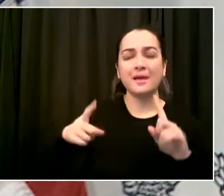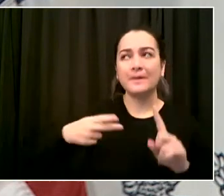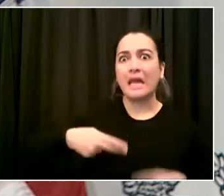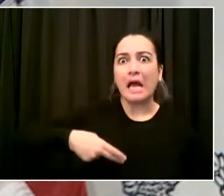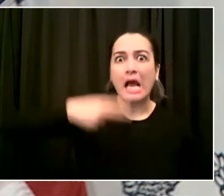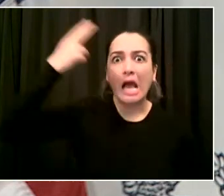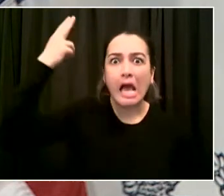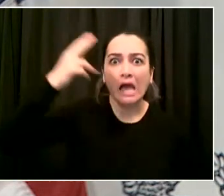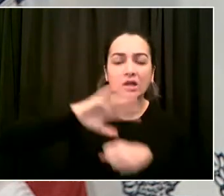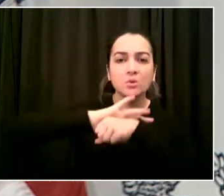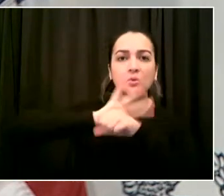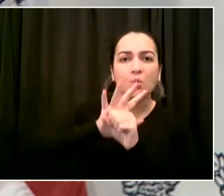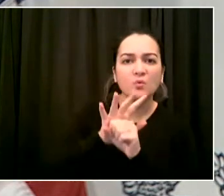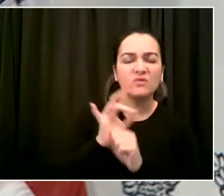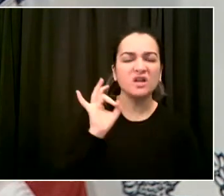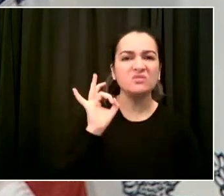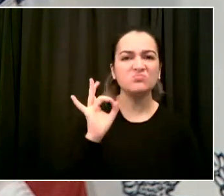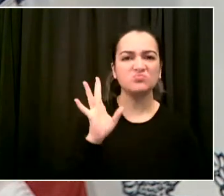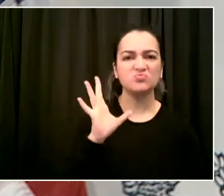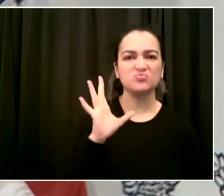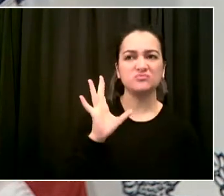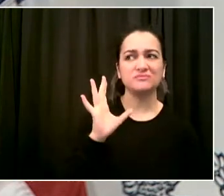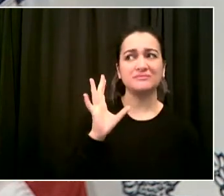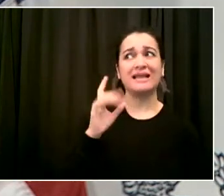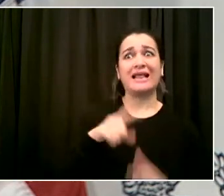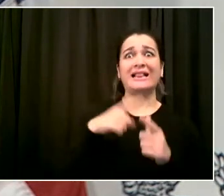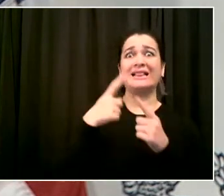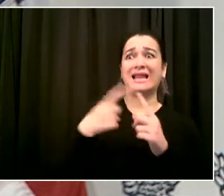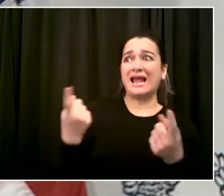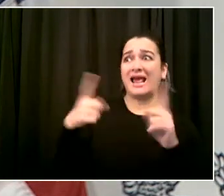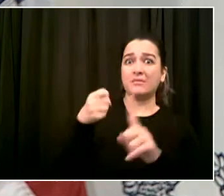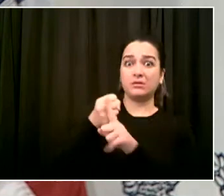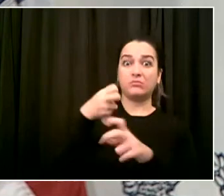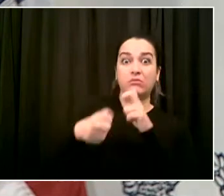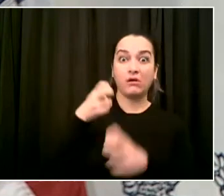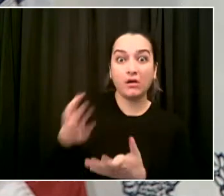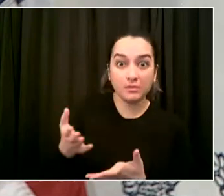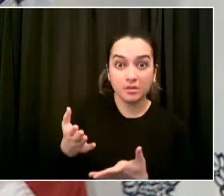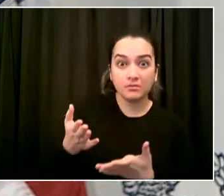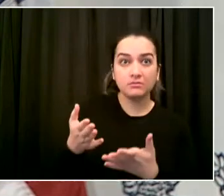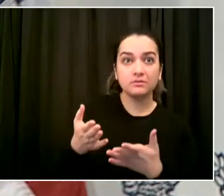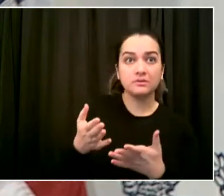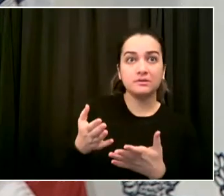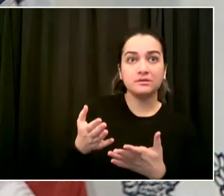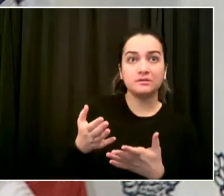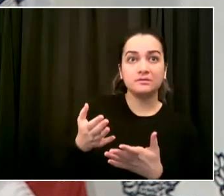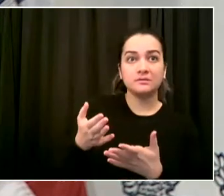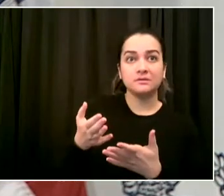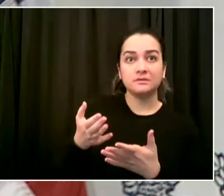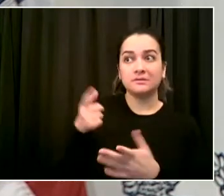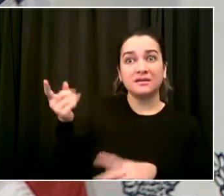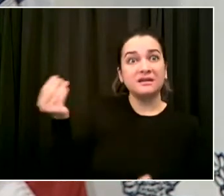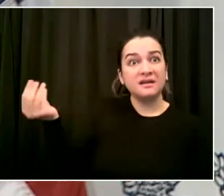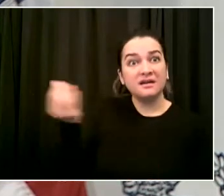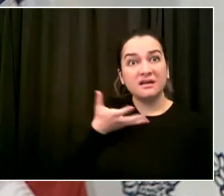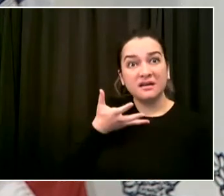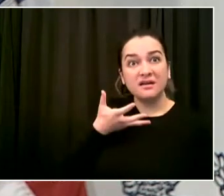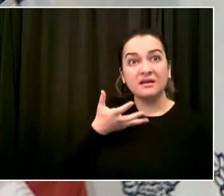THE COMMUNITY AND BRINGING PEOPLE IN. I HAVEN'T CONFIRMED IT MYSELF BUT I HAVE HEARD THE APPLICATION FOR